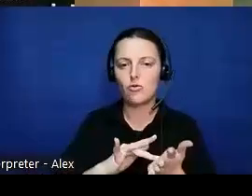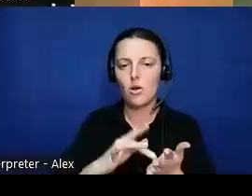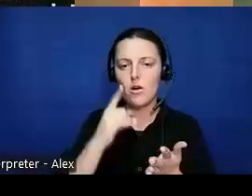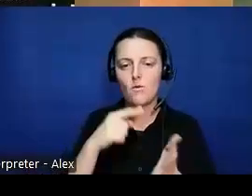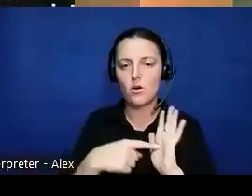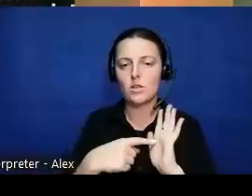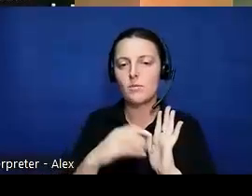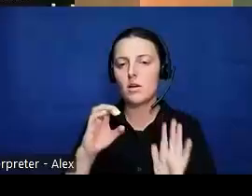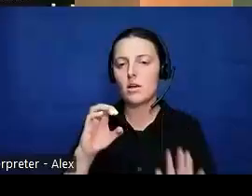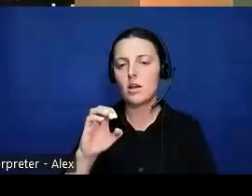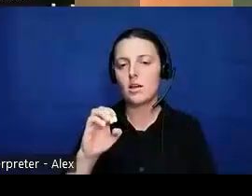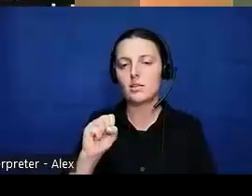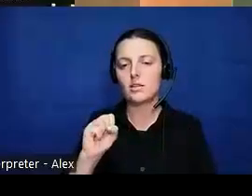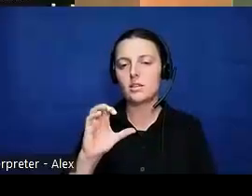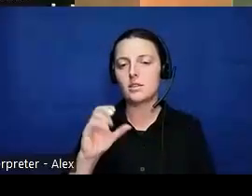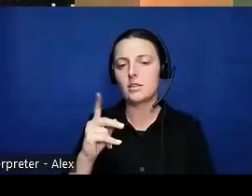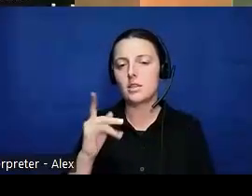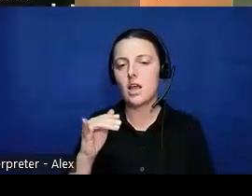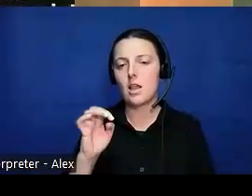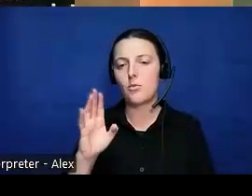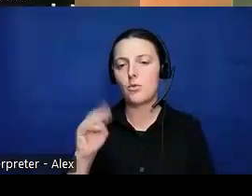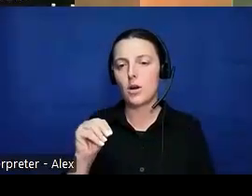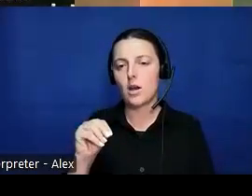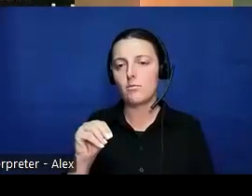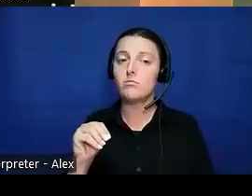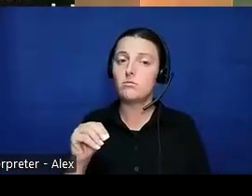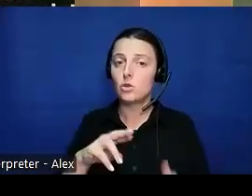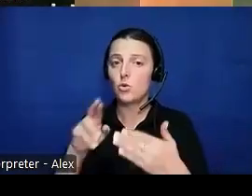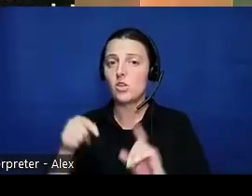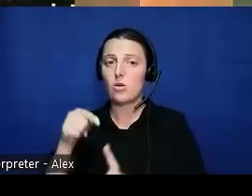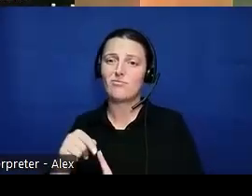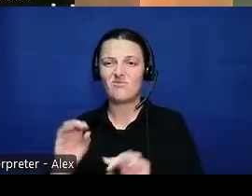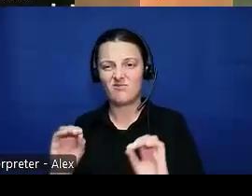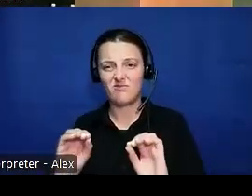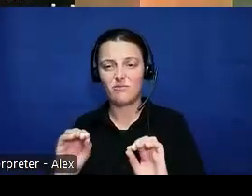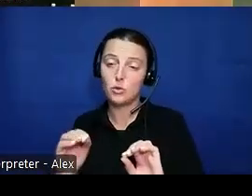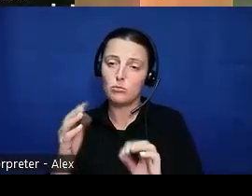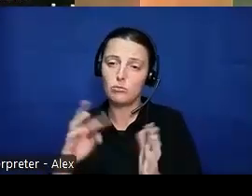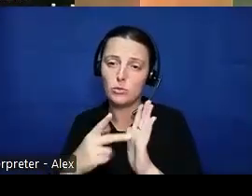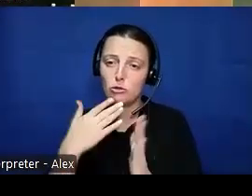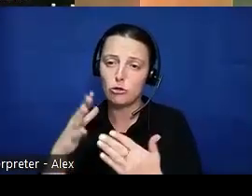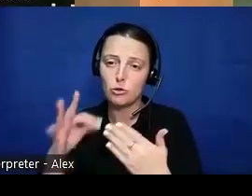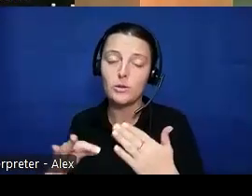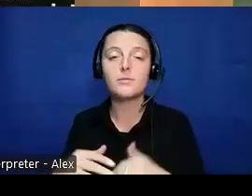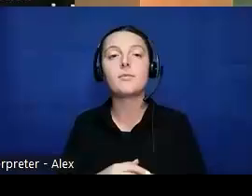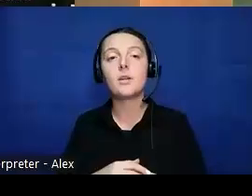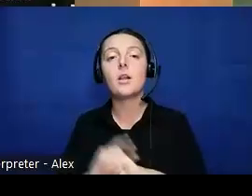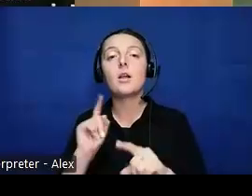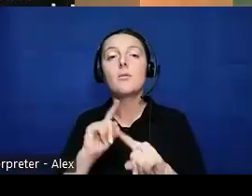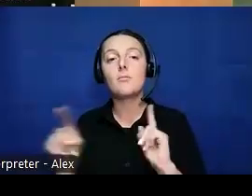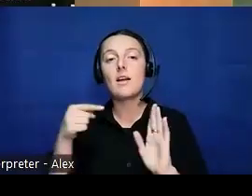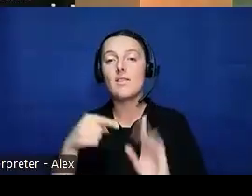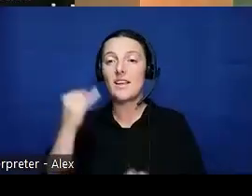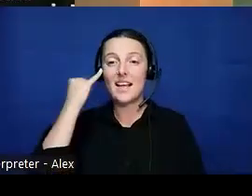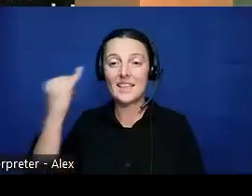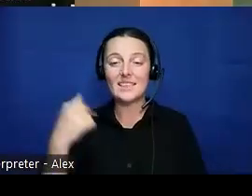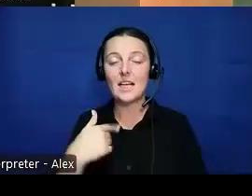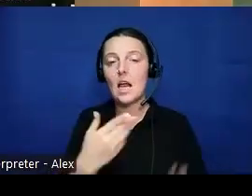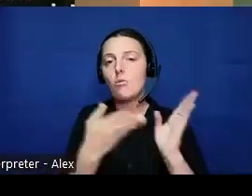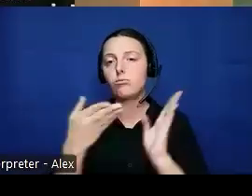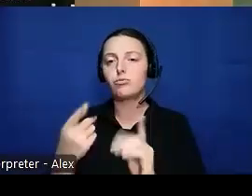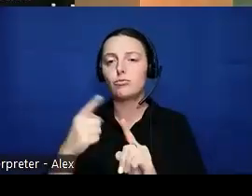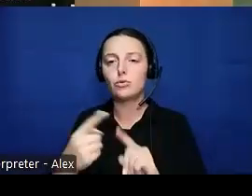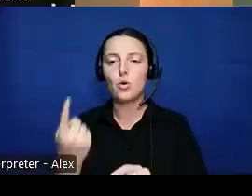So pretty good choice. Okay. So, I took this idea to one of our cooperative groups in oncology and